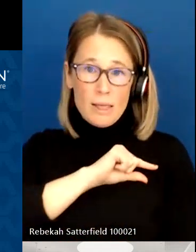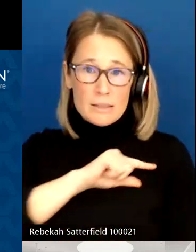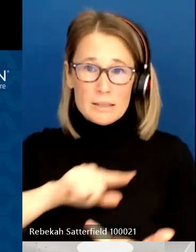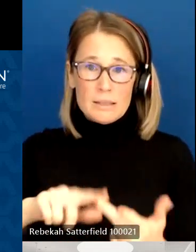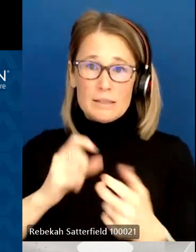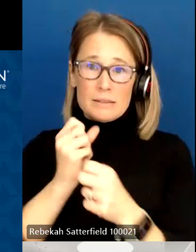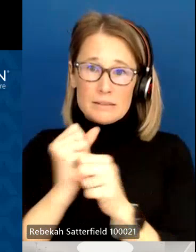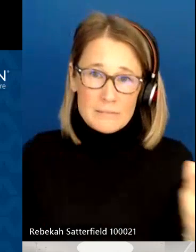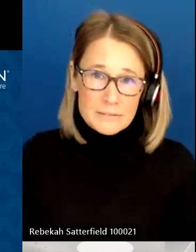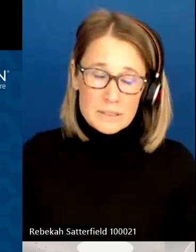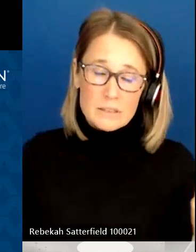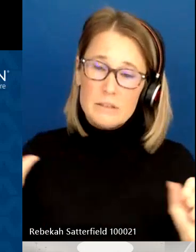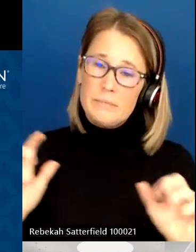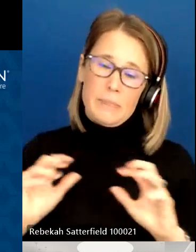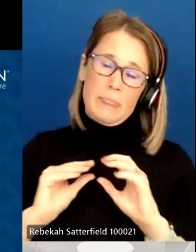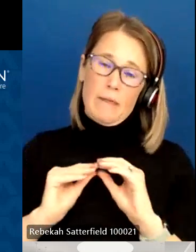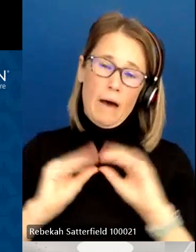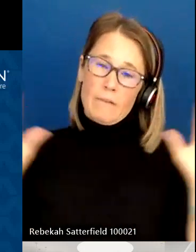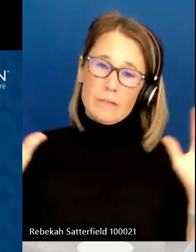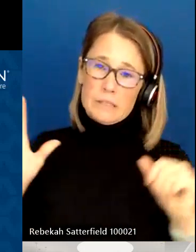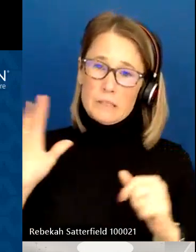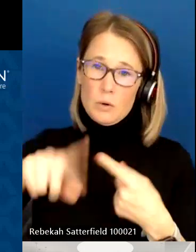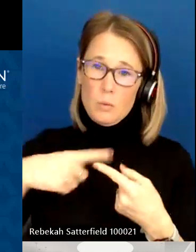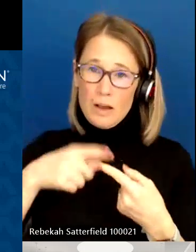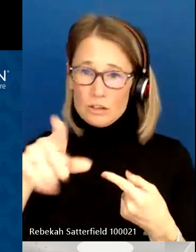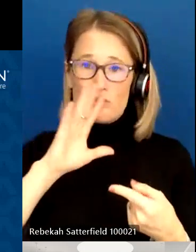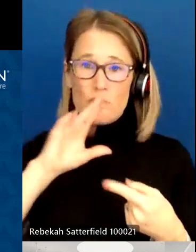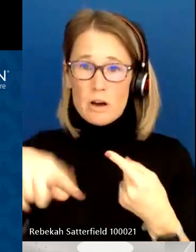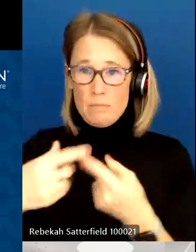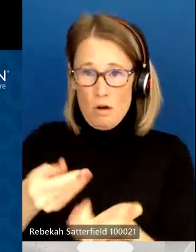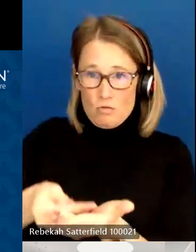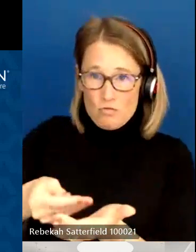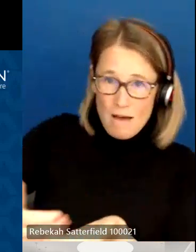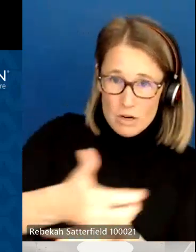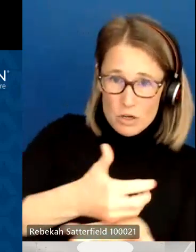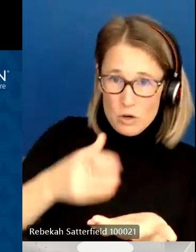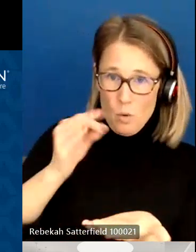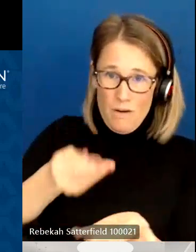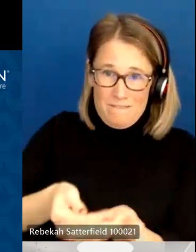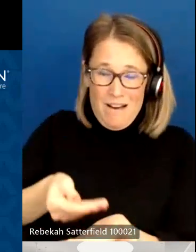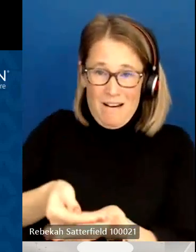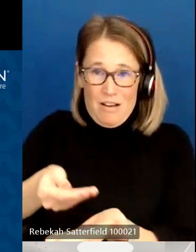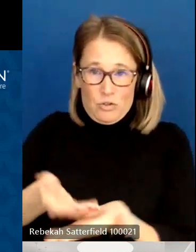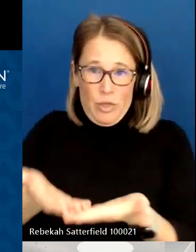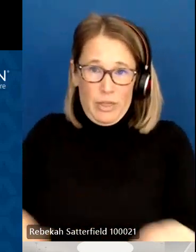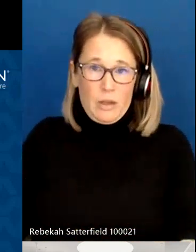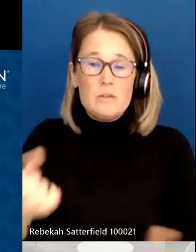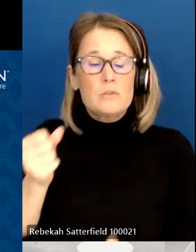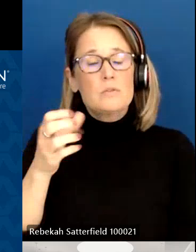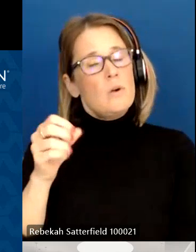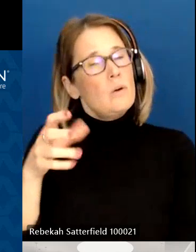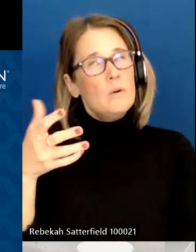and obviously um when you're talking about revenue or other financials so uh because it could touch